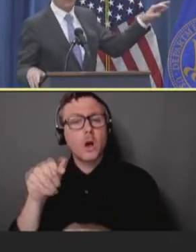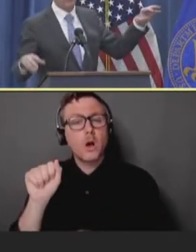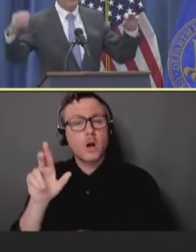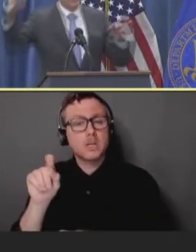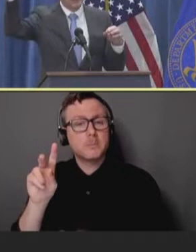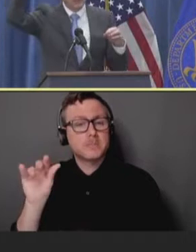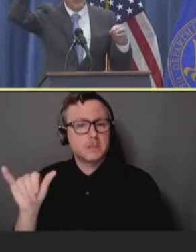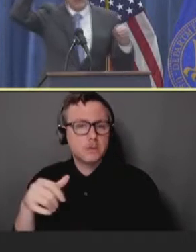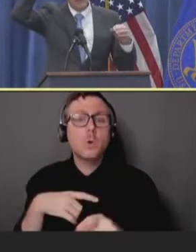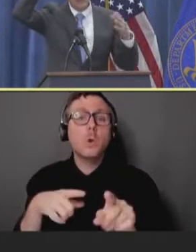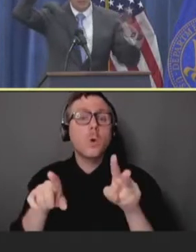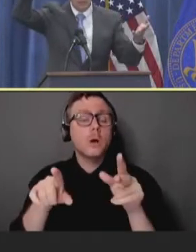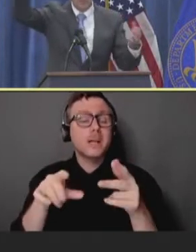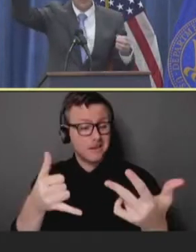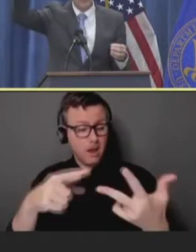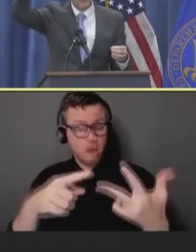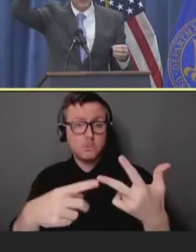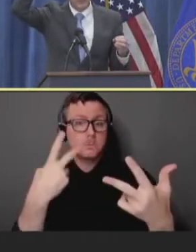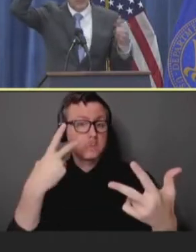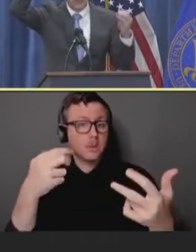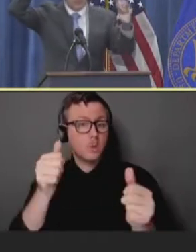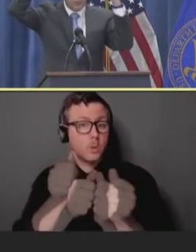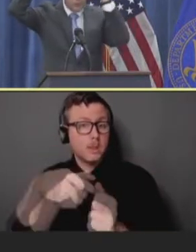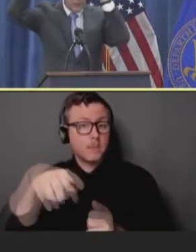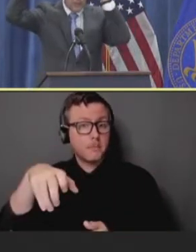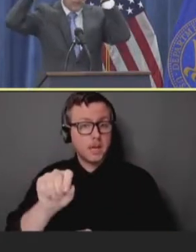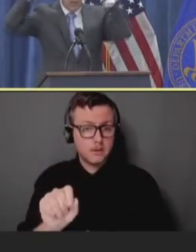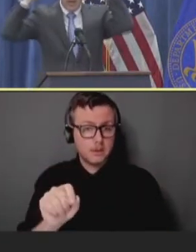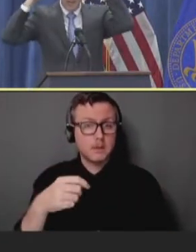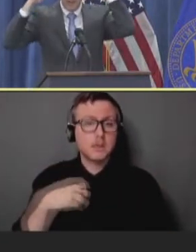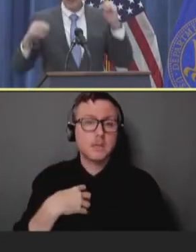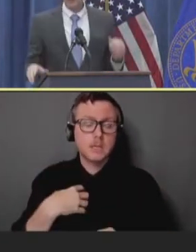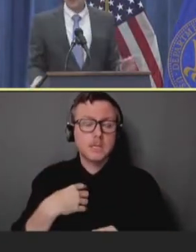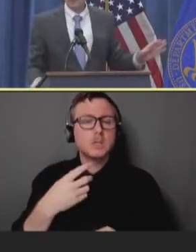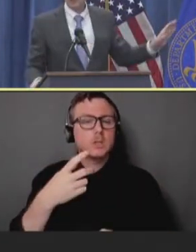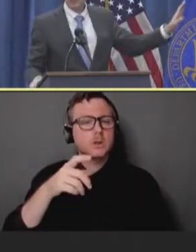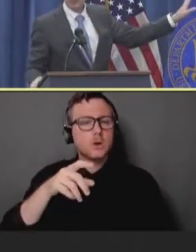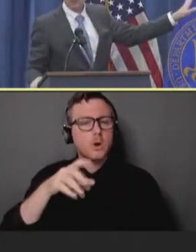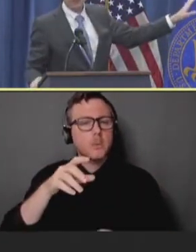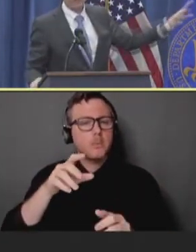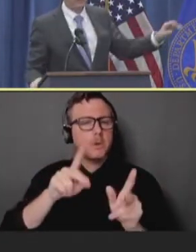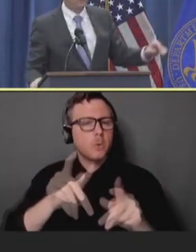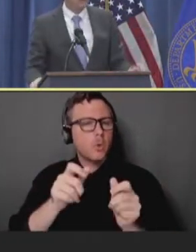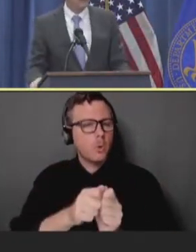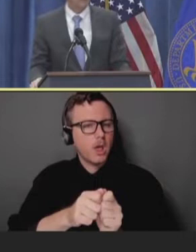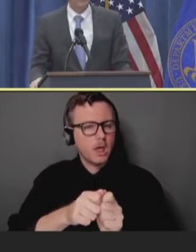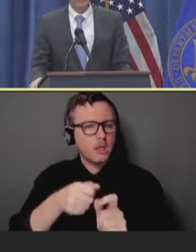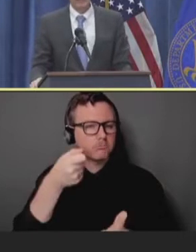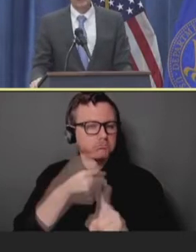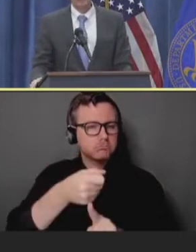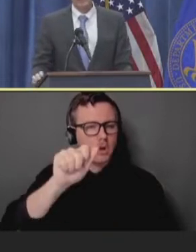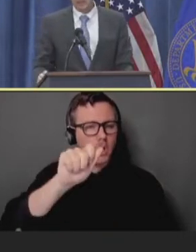And we can see that in one person with Alzheimer's, there's hot areas, so to speak, where the microglia are very activated.